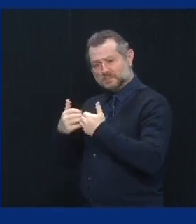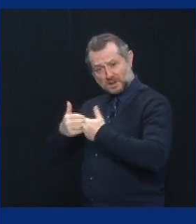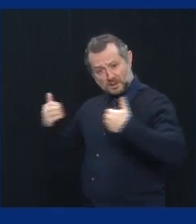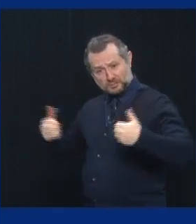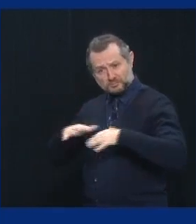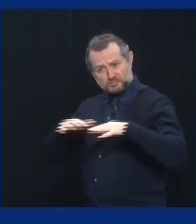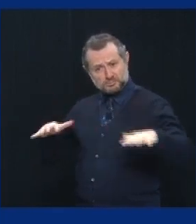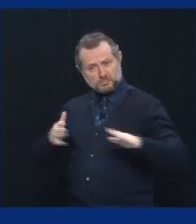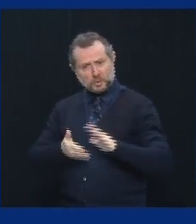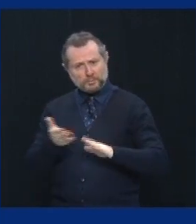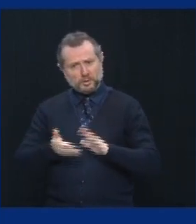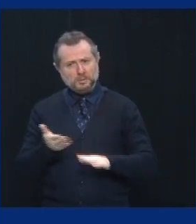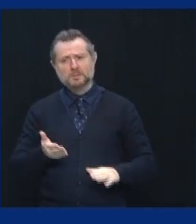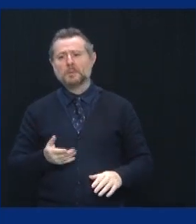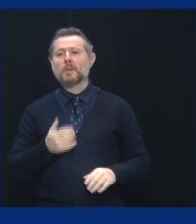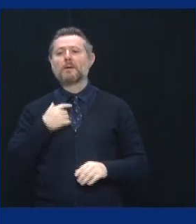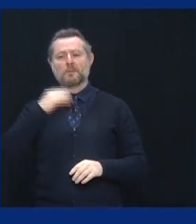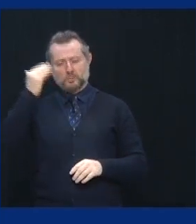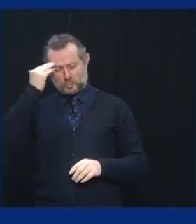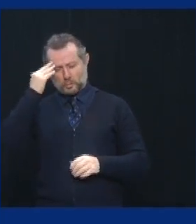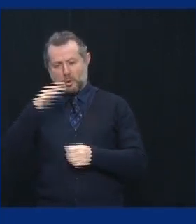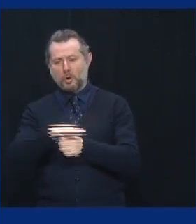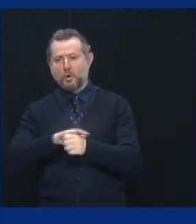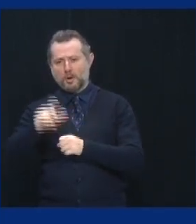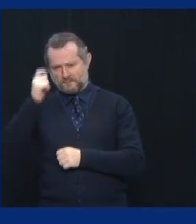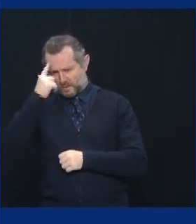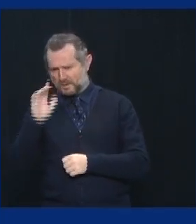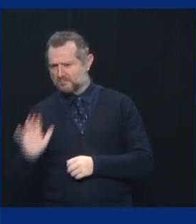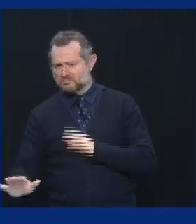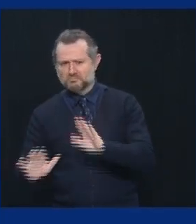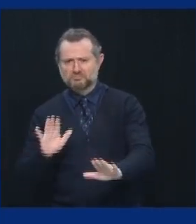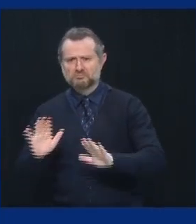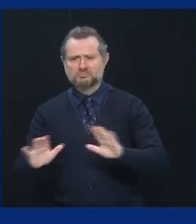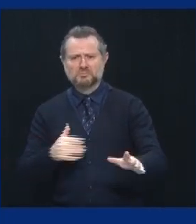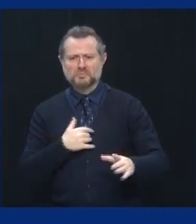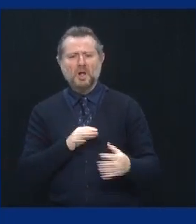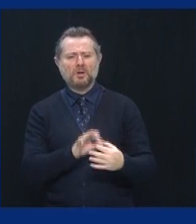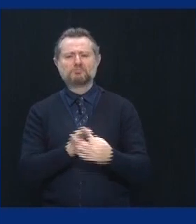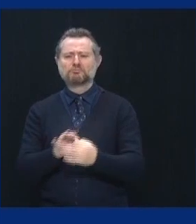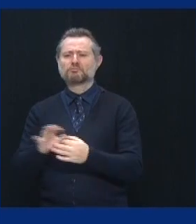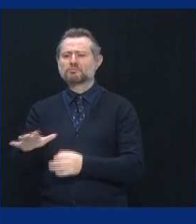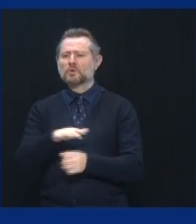STATE WORKING WITH THE CITY TO OPEN THESE NEW SITES OR IS IT OPENING IN SITES THAT ARE